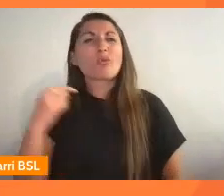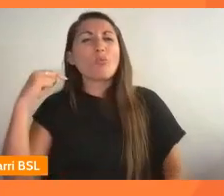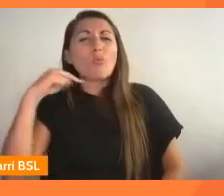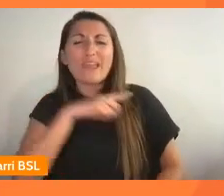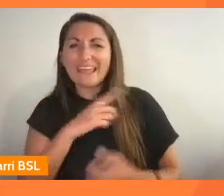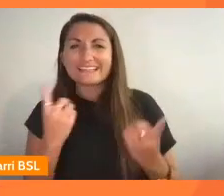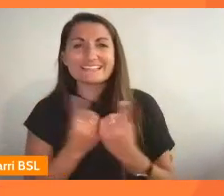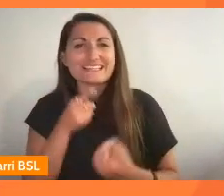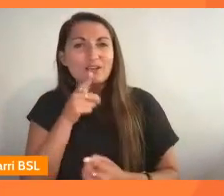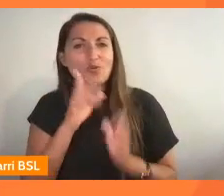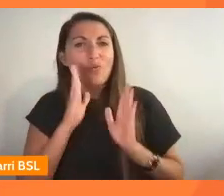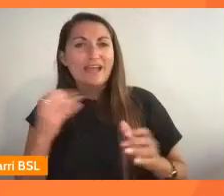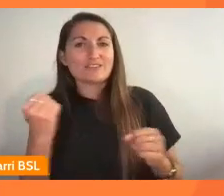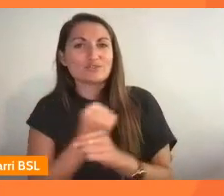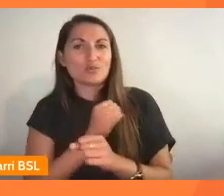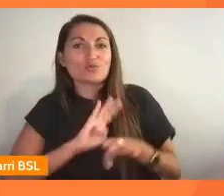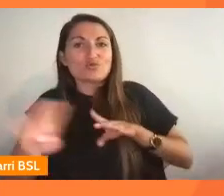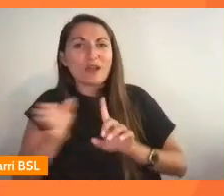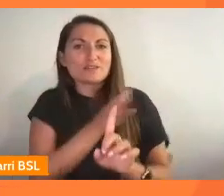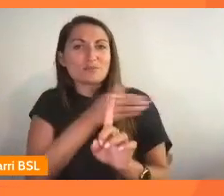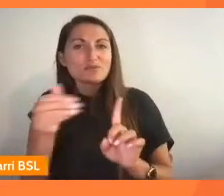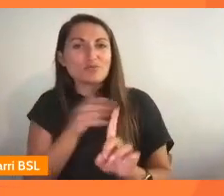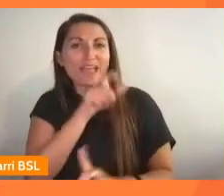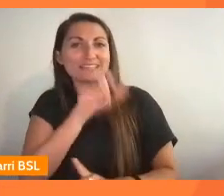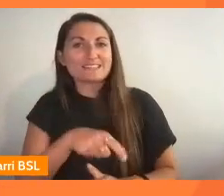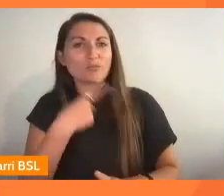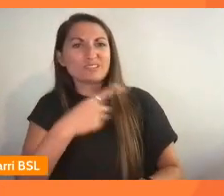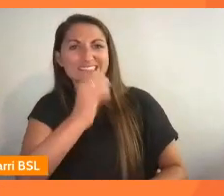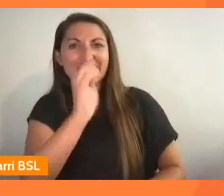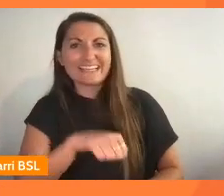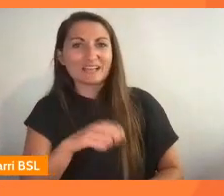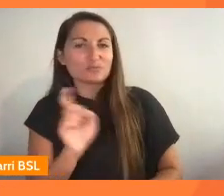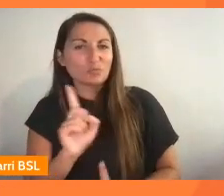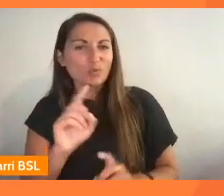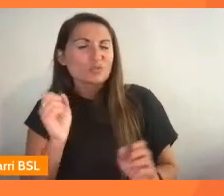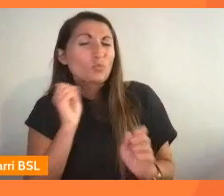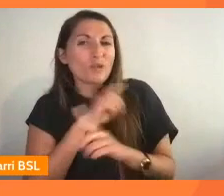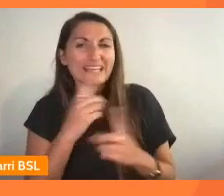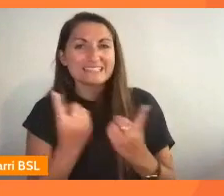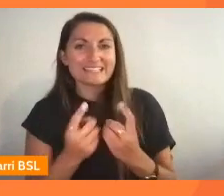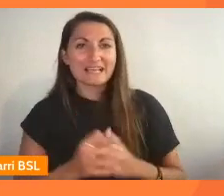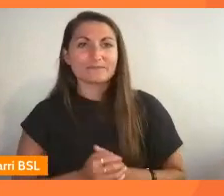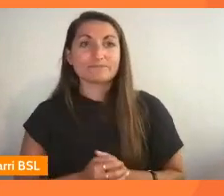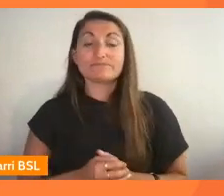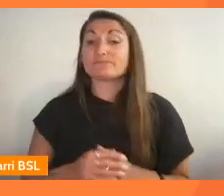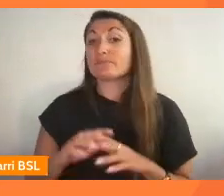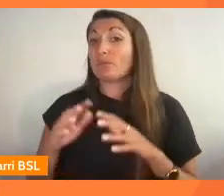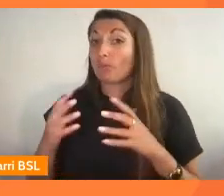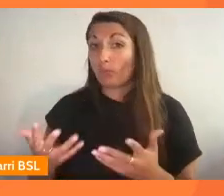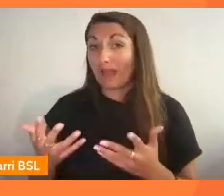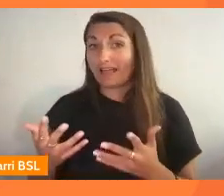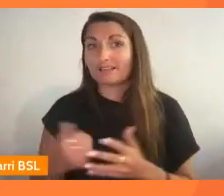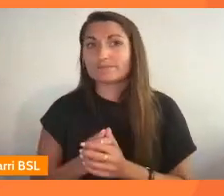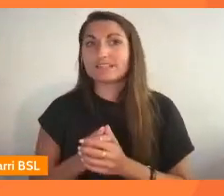having to do to persuade someone to let you do something? It was always with the technical challenges.